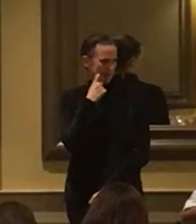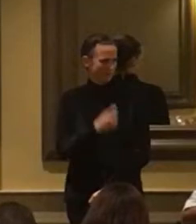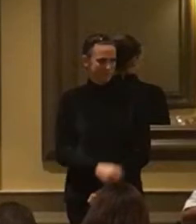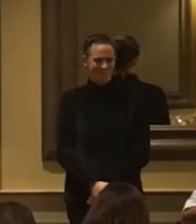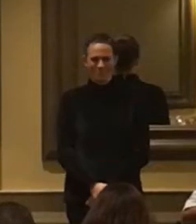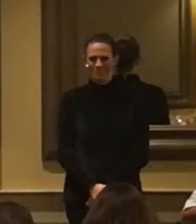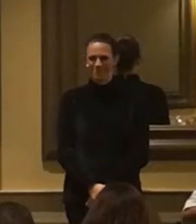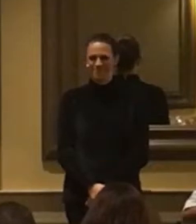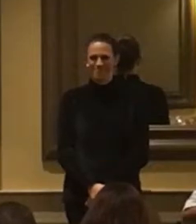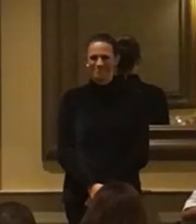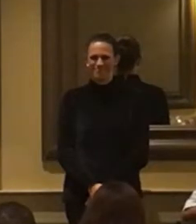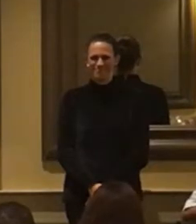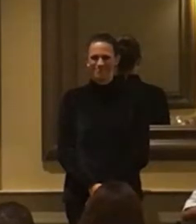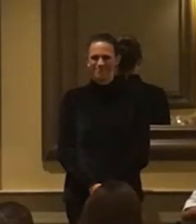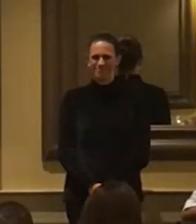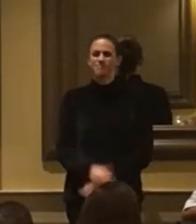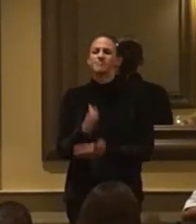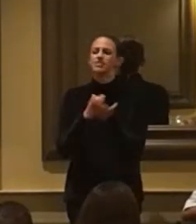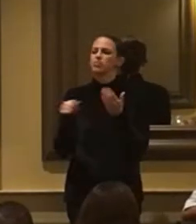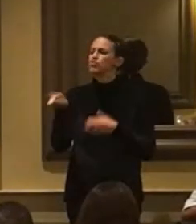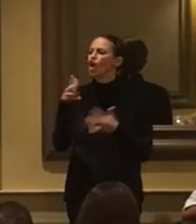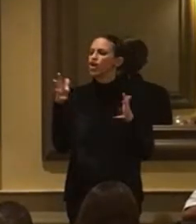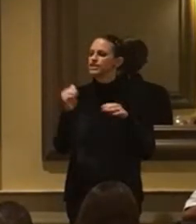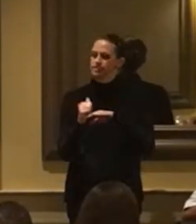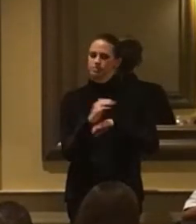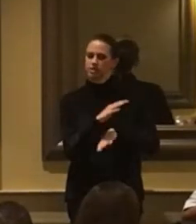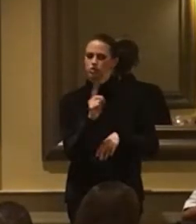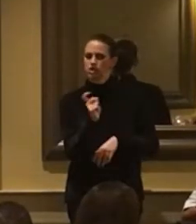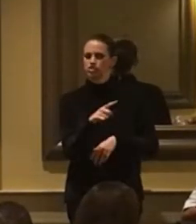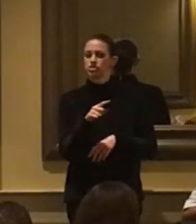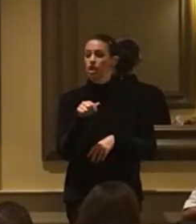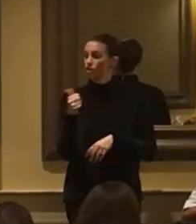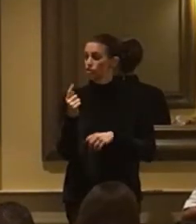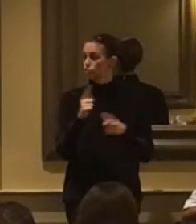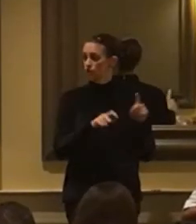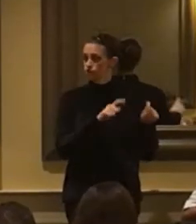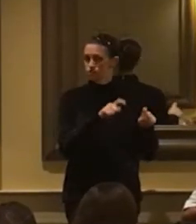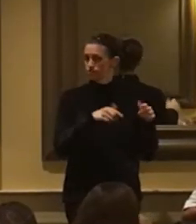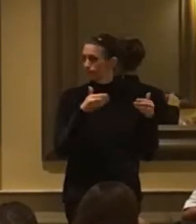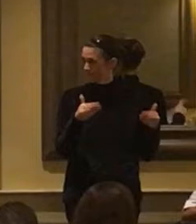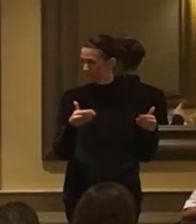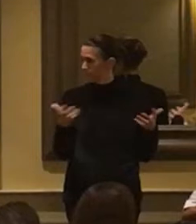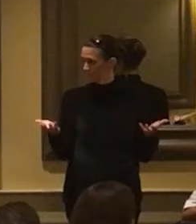Some of you already submitted some questions but any other questions that you have feel free.